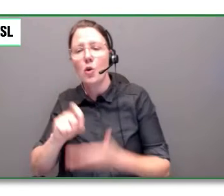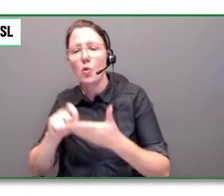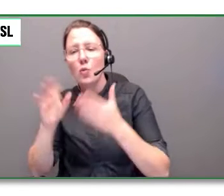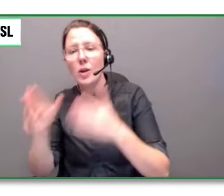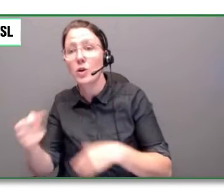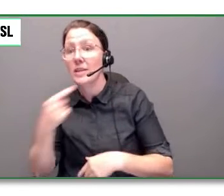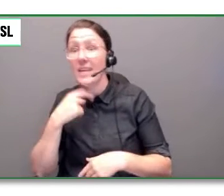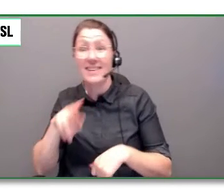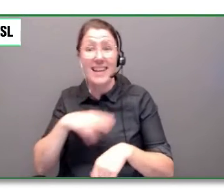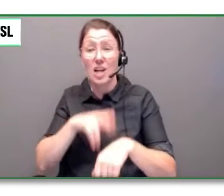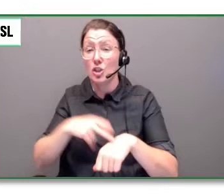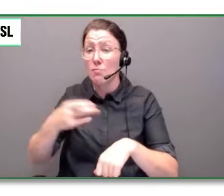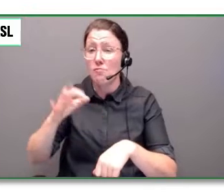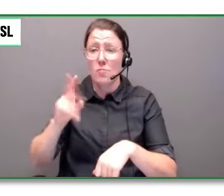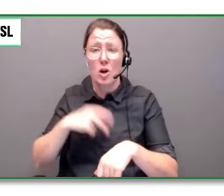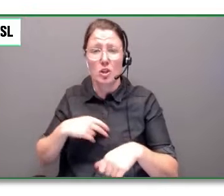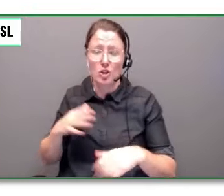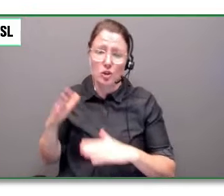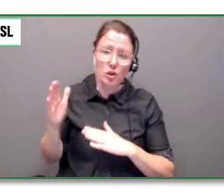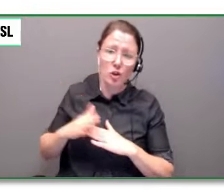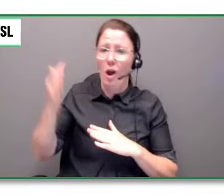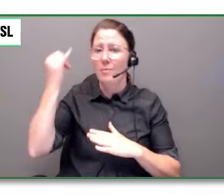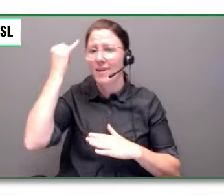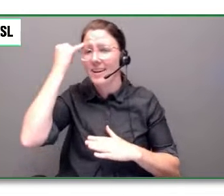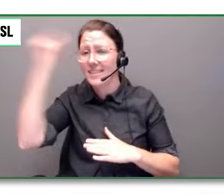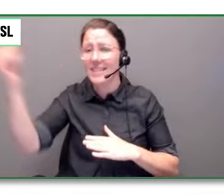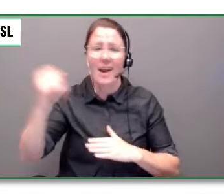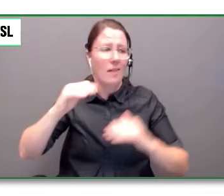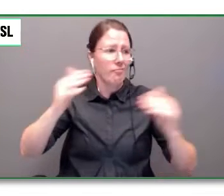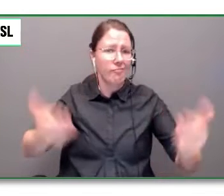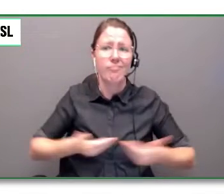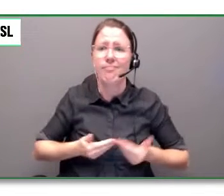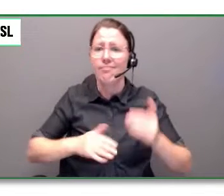American, absolutely democratic. They reflect us at our best rather than our